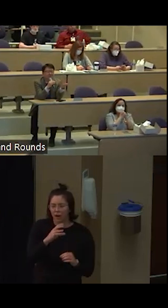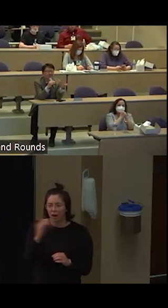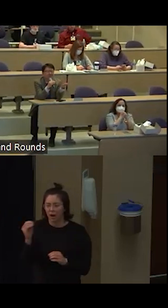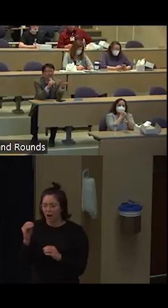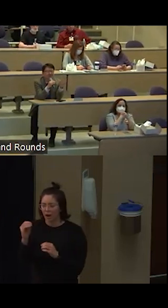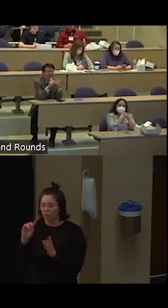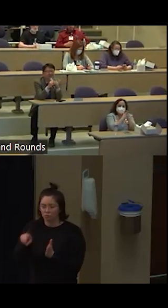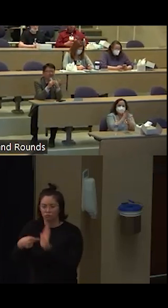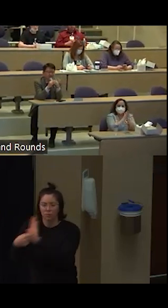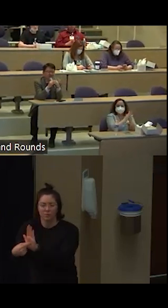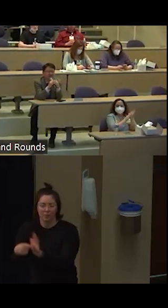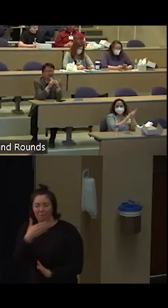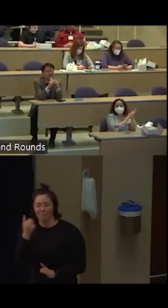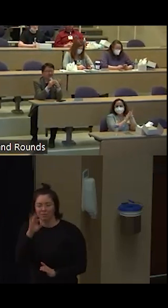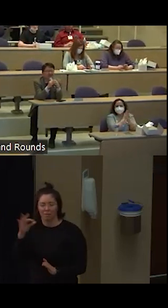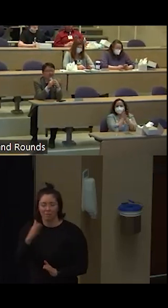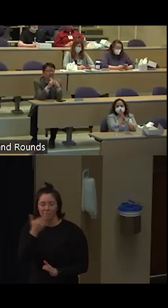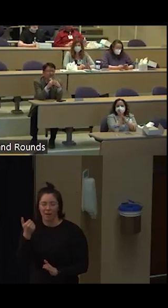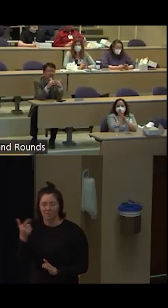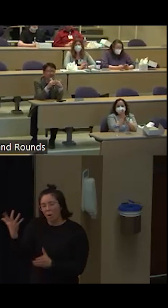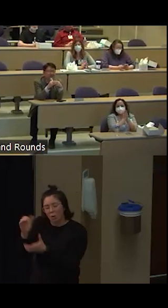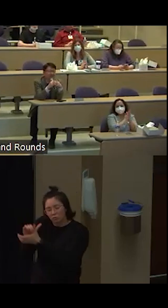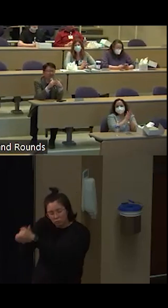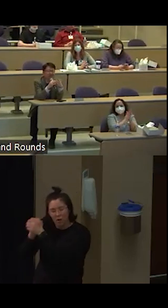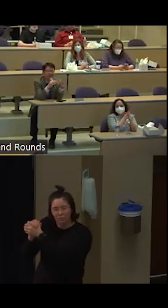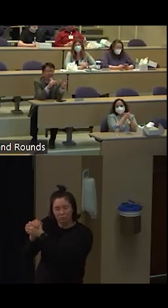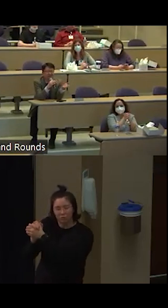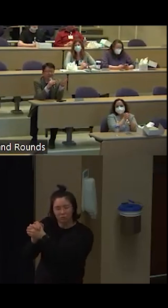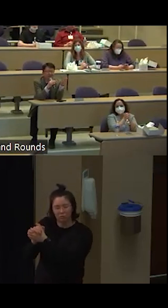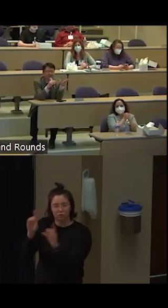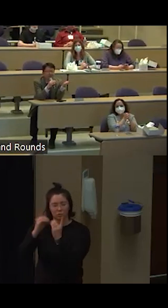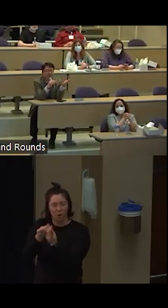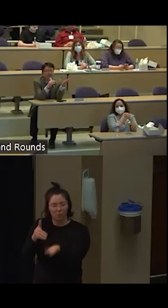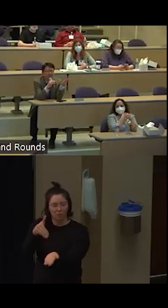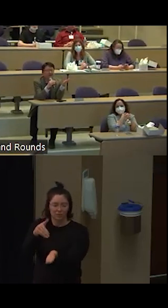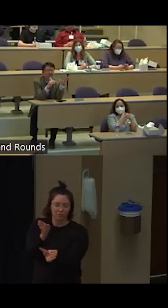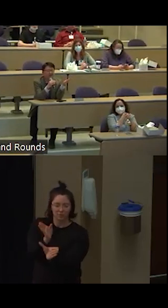of the best so I just want to congratulations Department of psychiatrist is very much looking